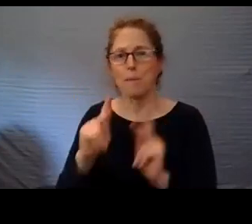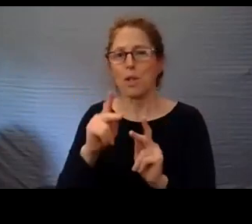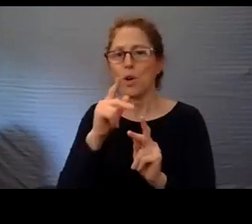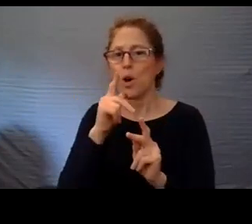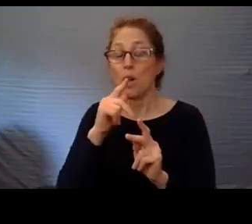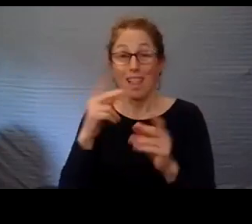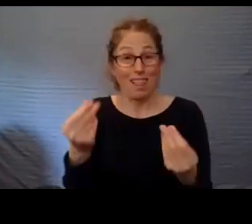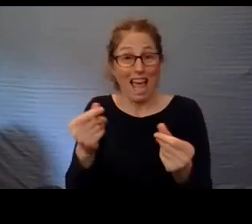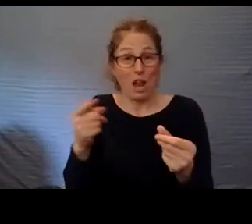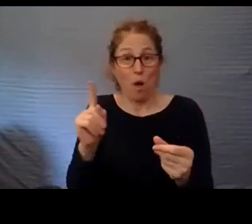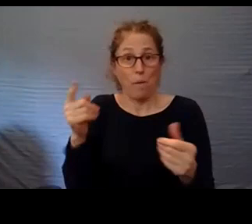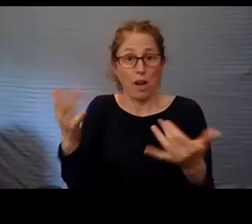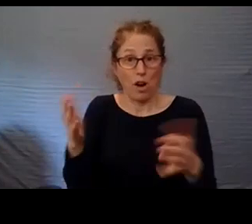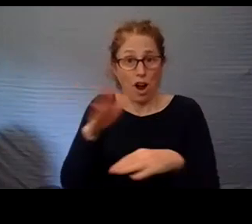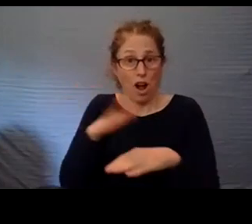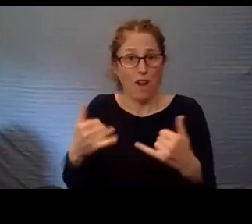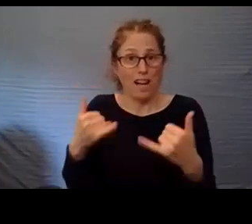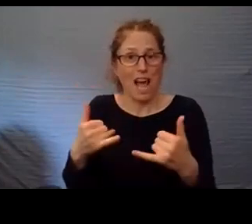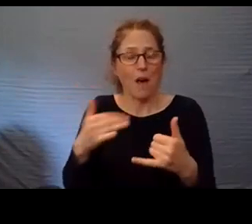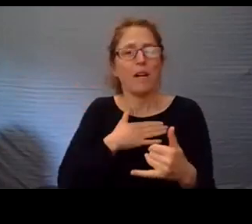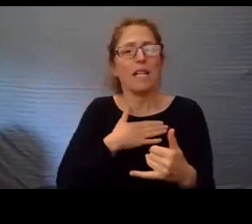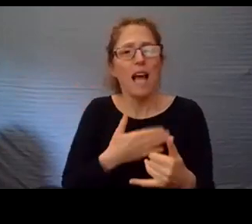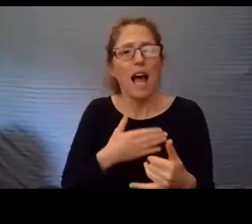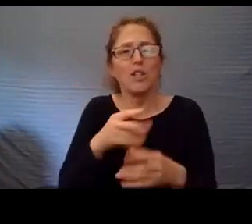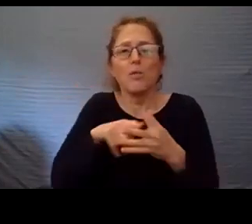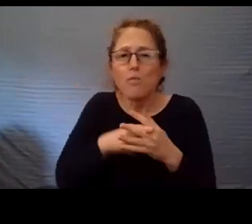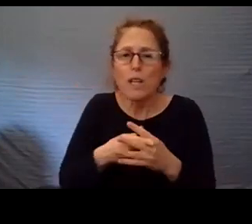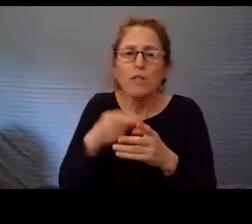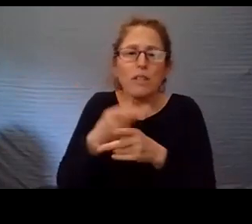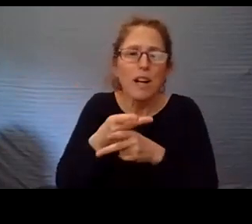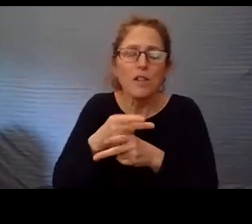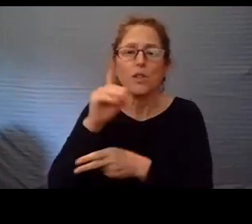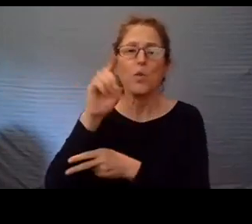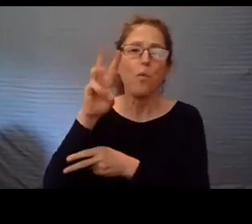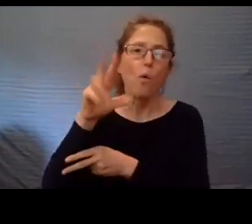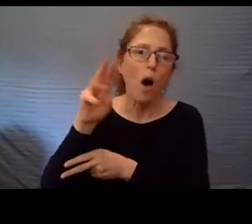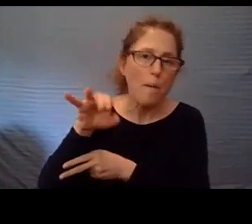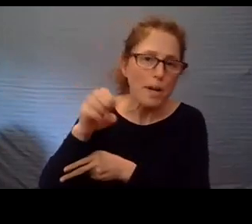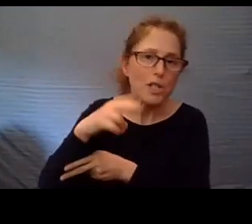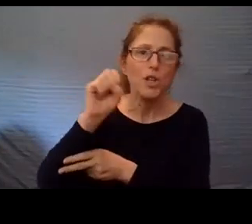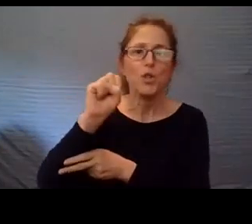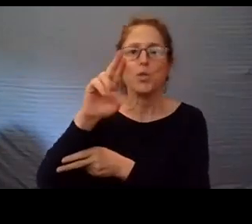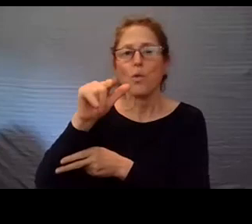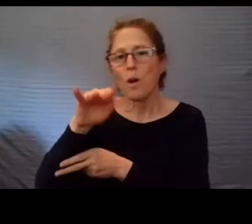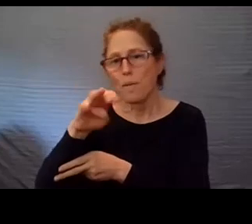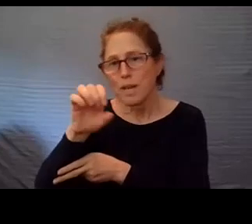We acknowledge the original and current caretakers, the Duwamish, Suquamish, Tulalip and Muckleshoot tribes, nations, and peoples.